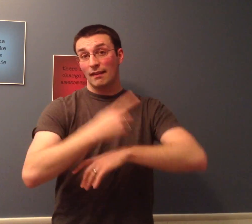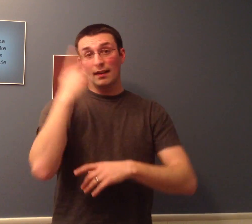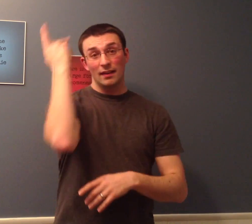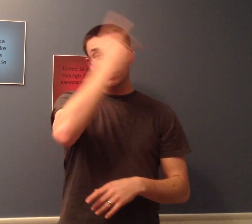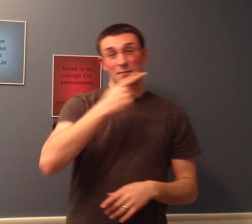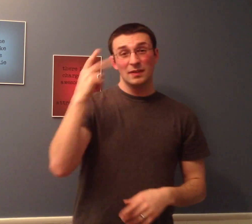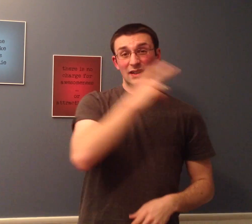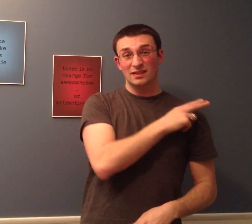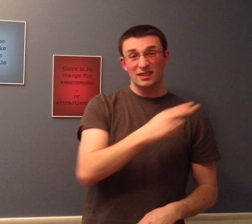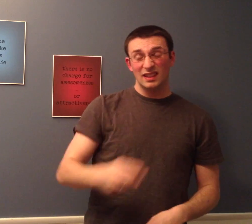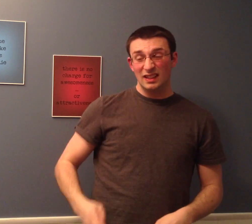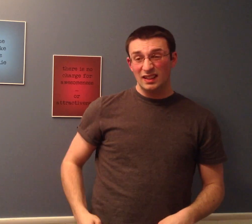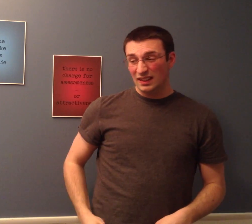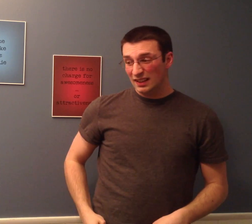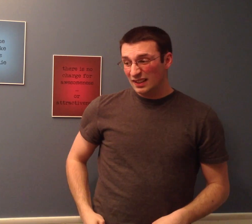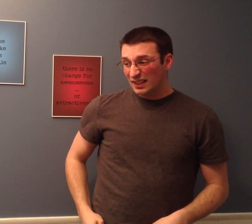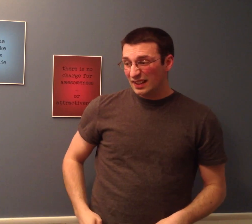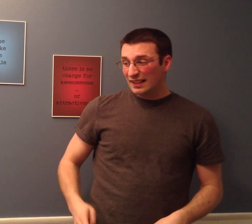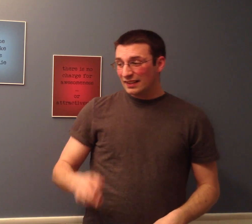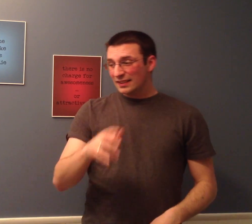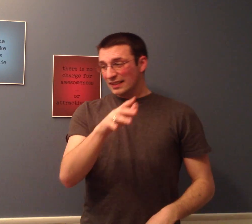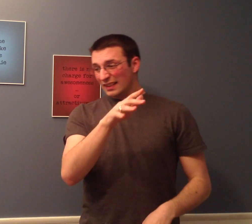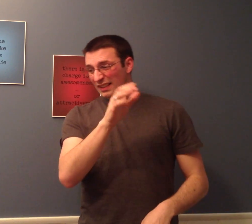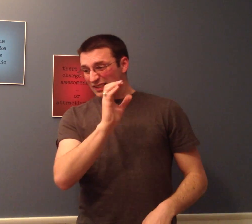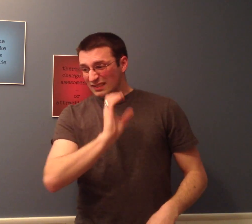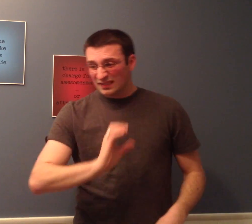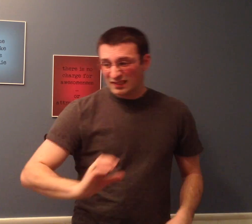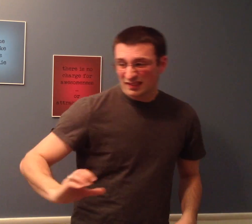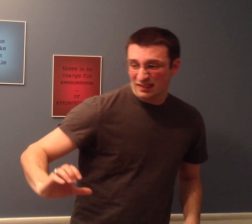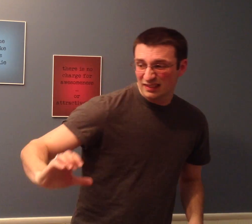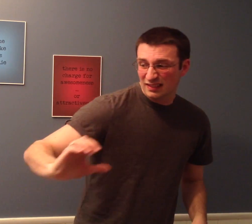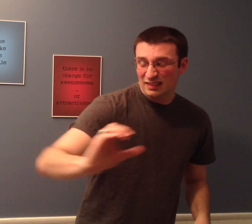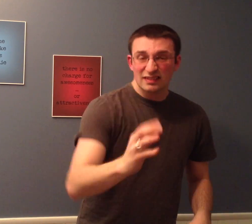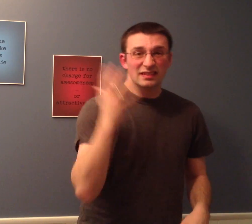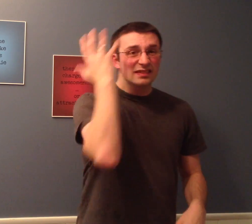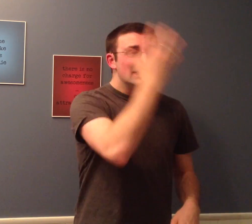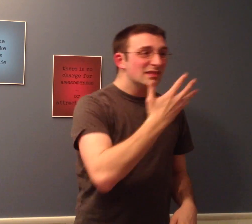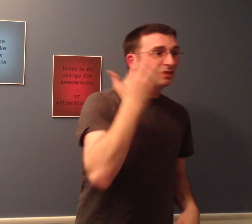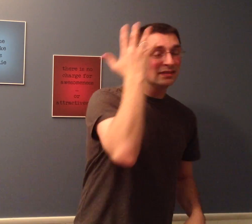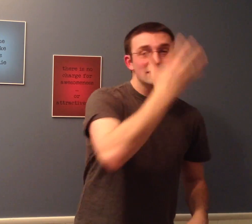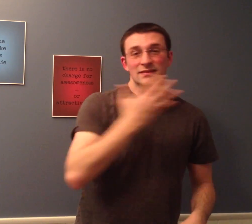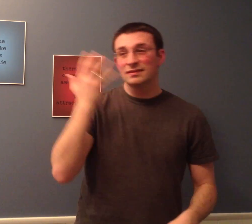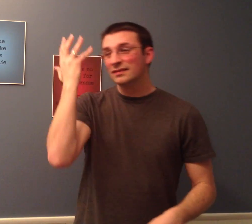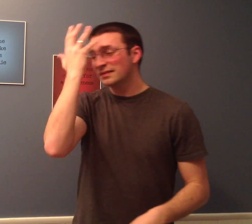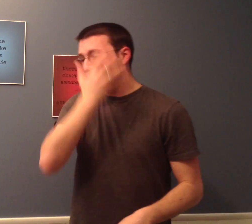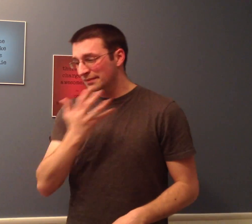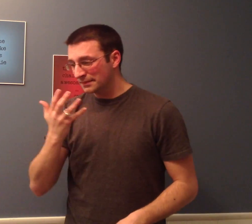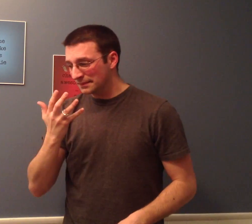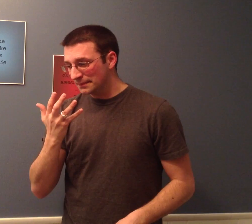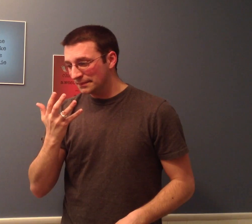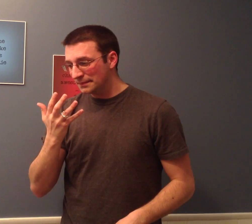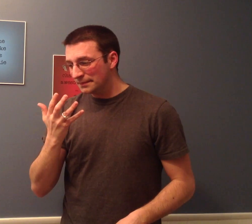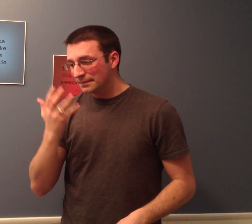So, the next day this prandsome hince went all over this coreign fountry looking looking